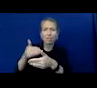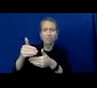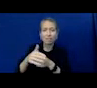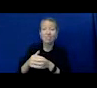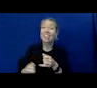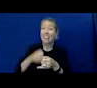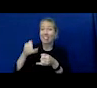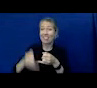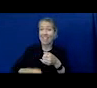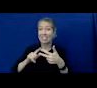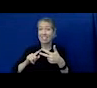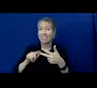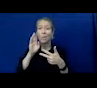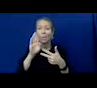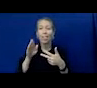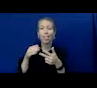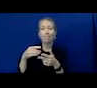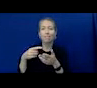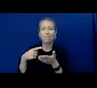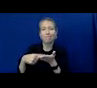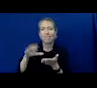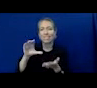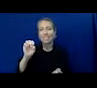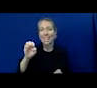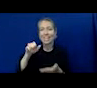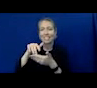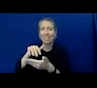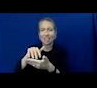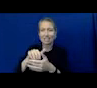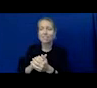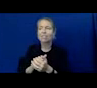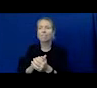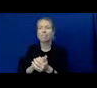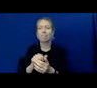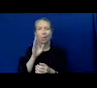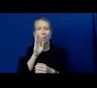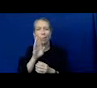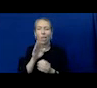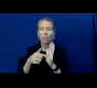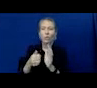to close with some case studies, that take you through each step of the customized employment